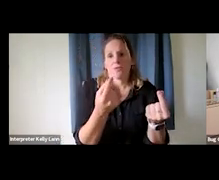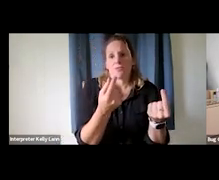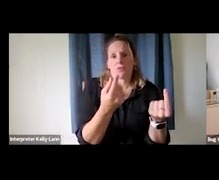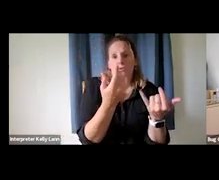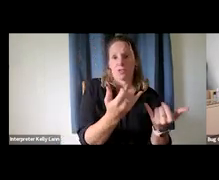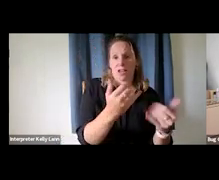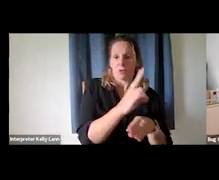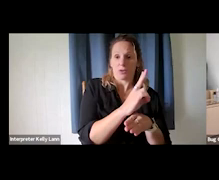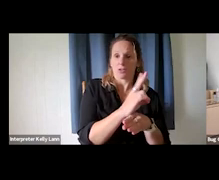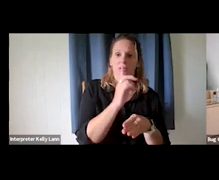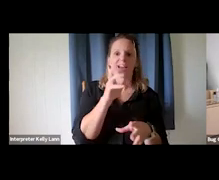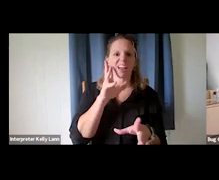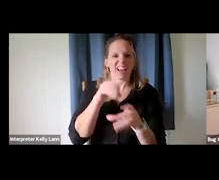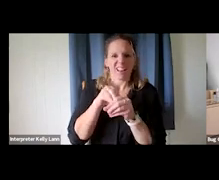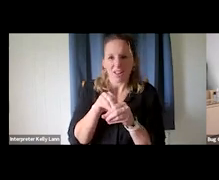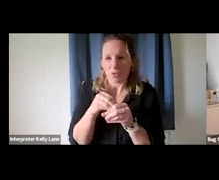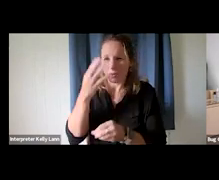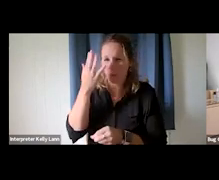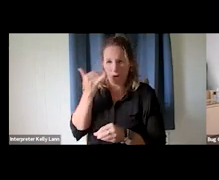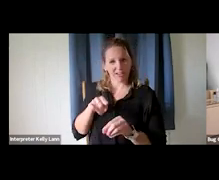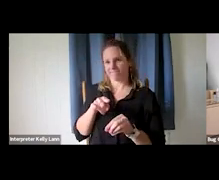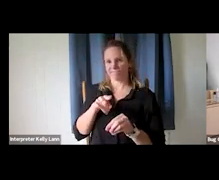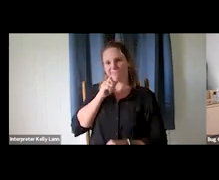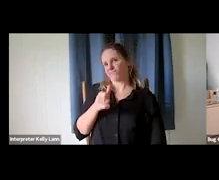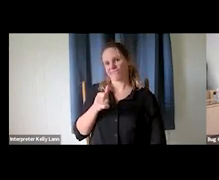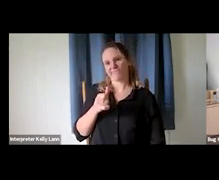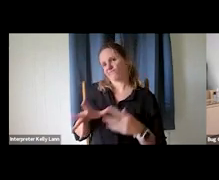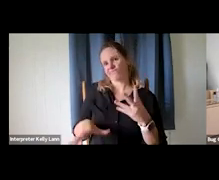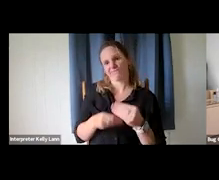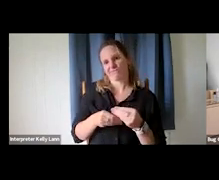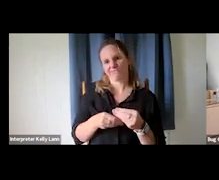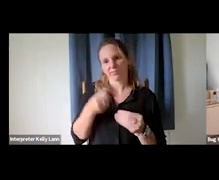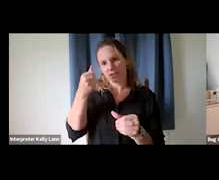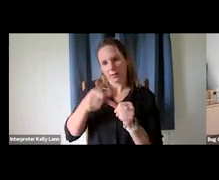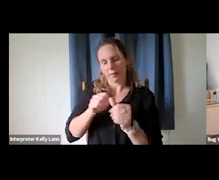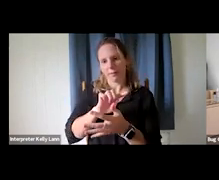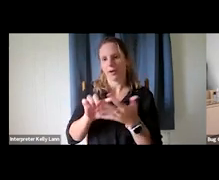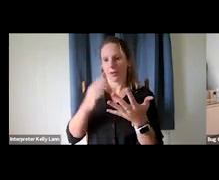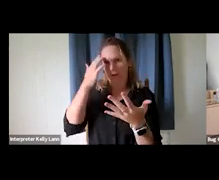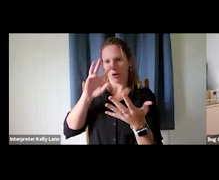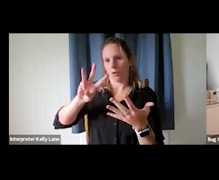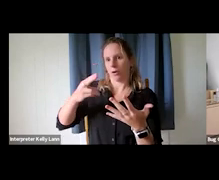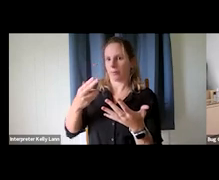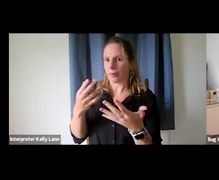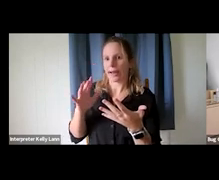but they don't include the context of why the use, why the use. So remember those five Ws that they always talk about in English class.